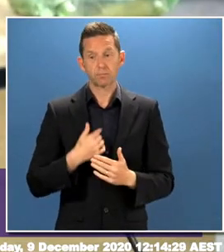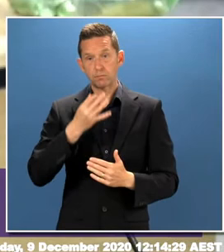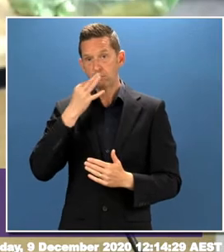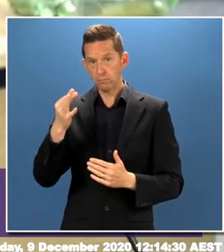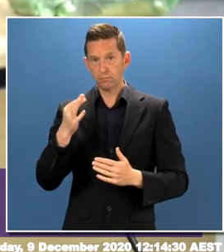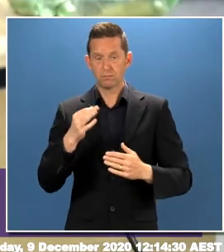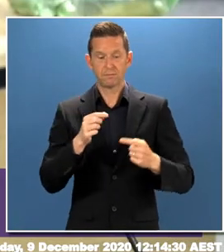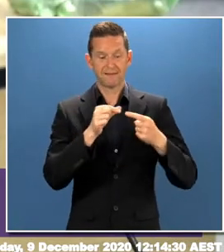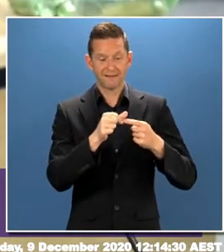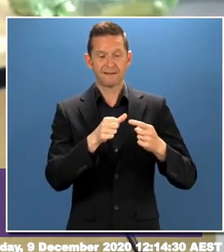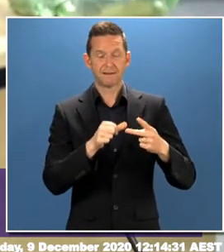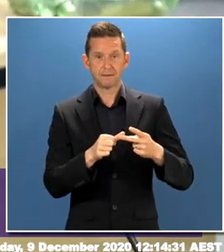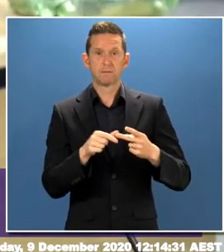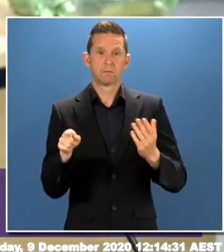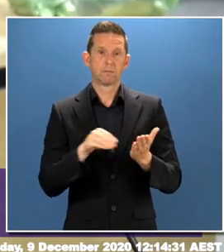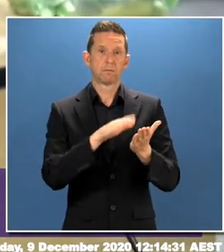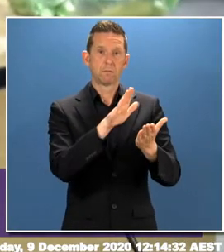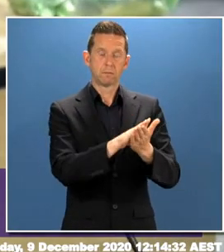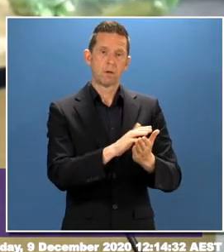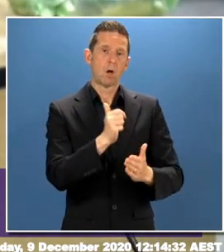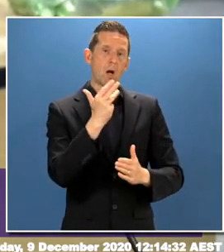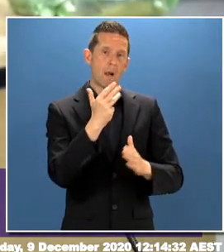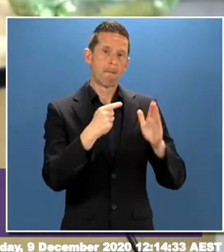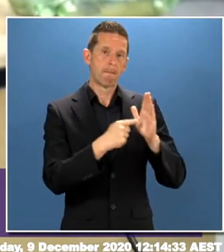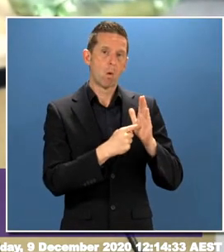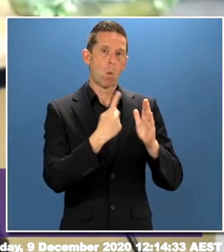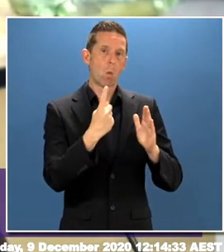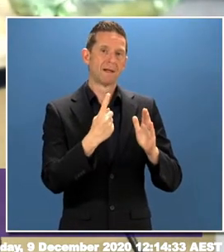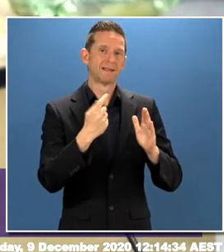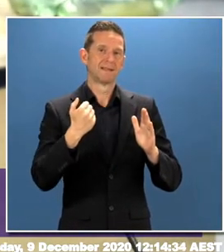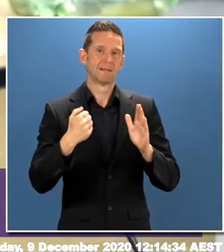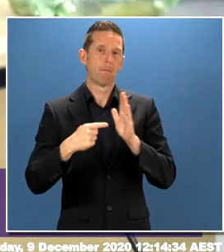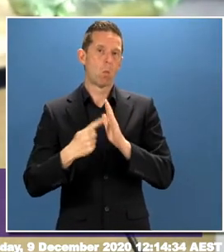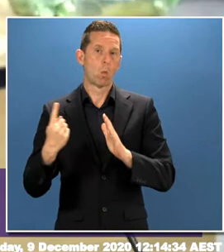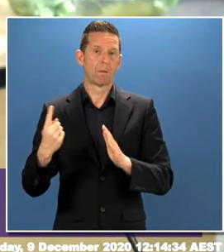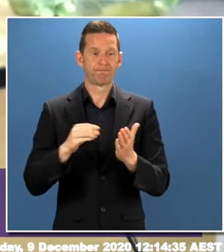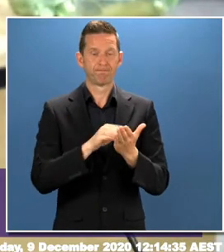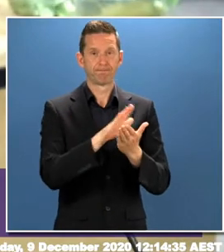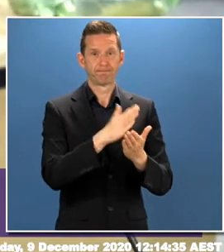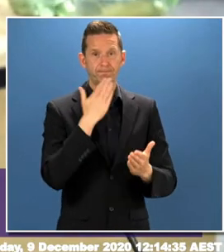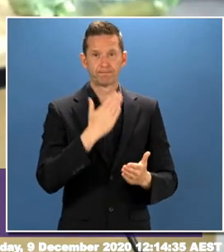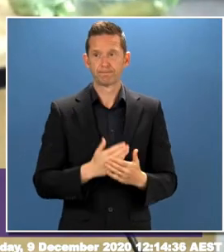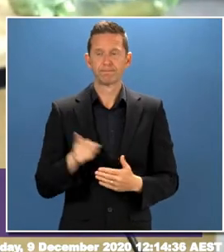be admitted into evidence and marked as 9.16.1. Yes, that can be done.